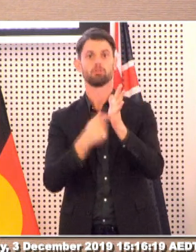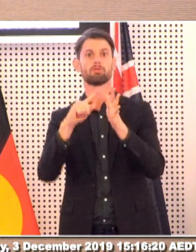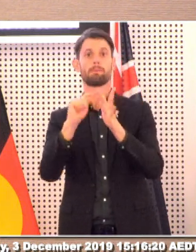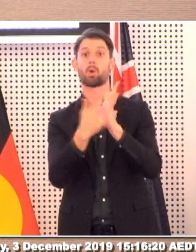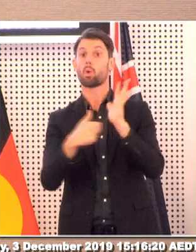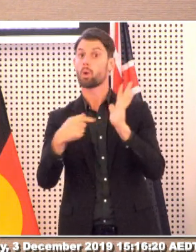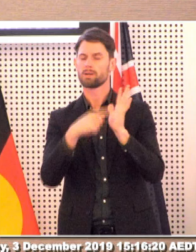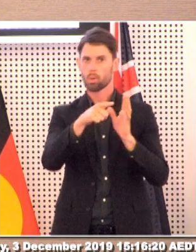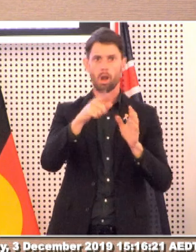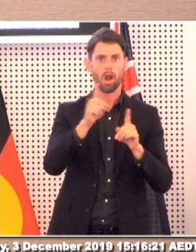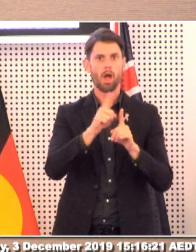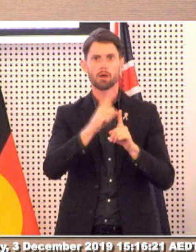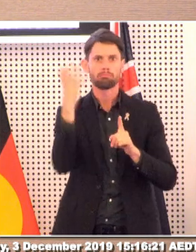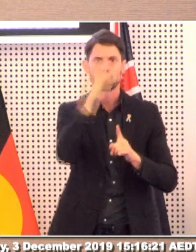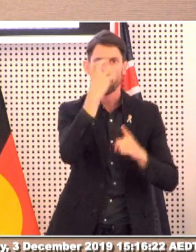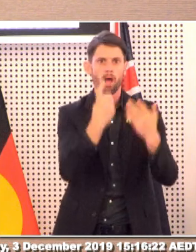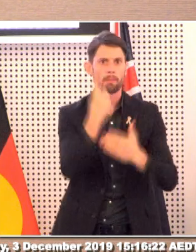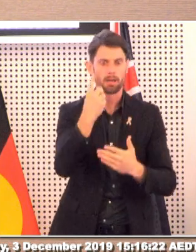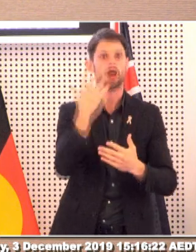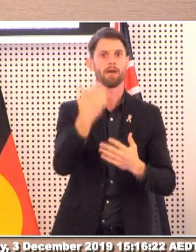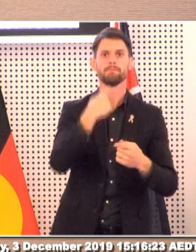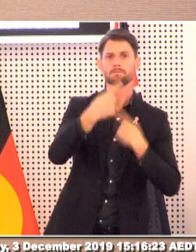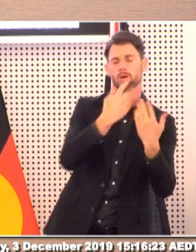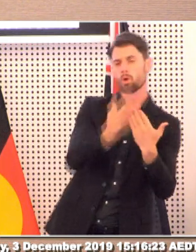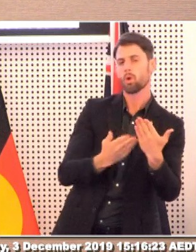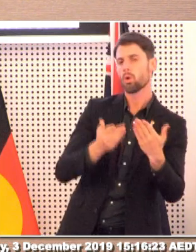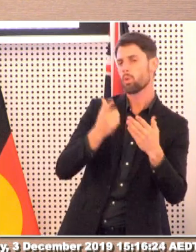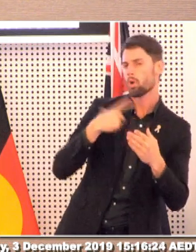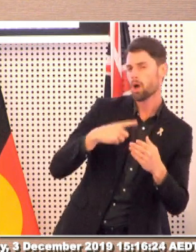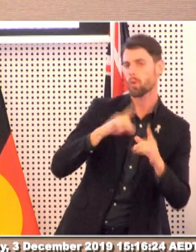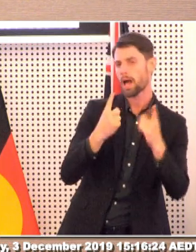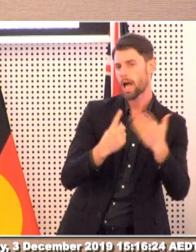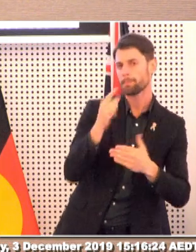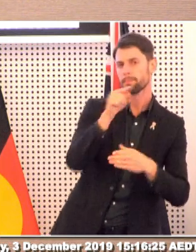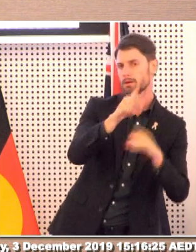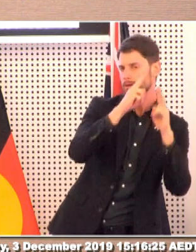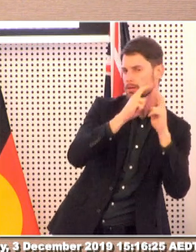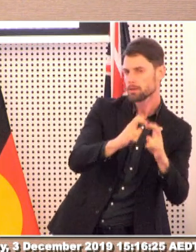And I’d have to describe disability services – service providers as recalcitrant.